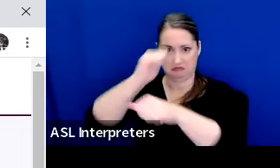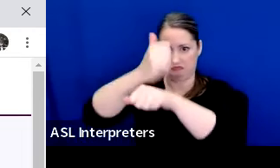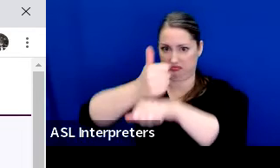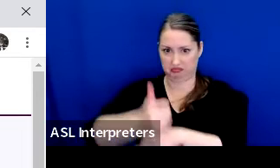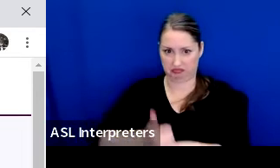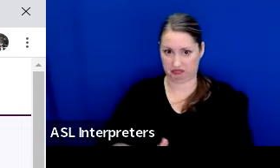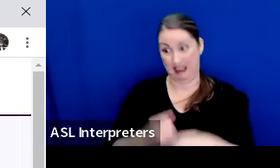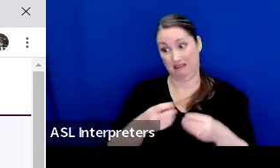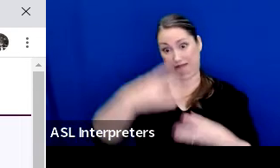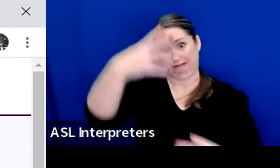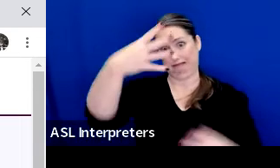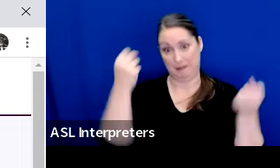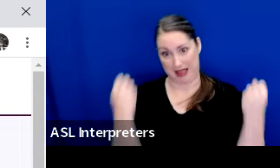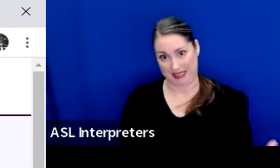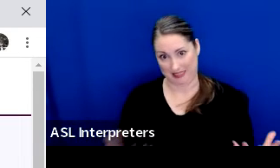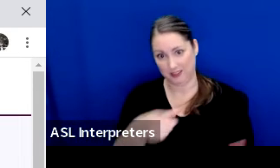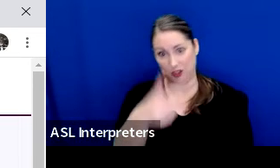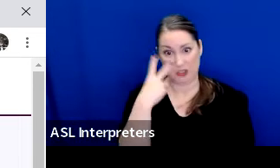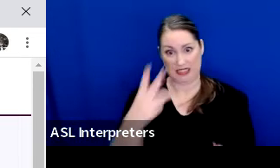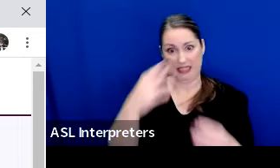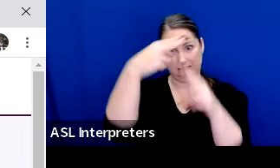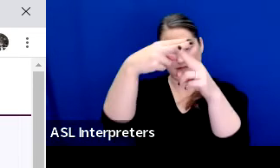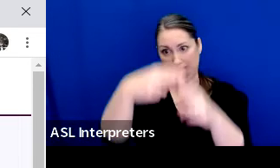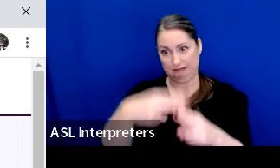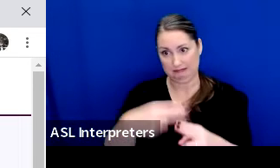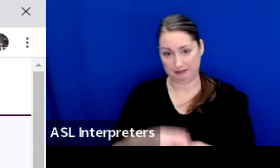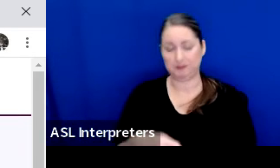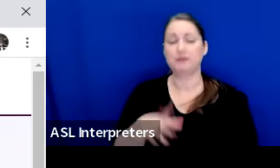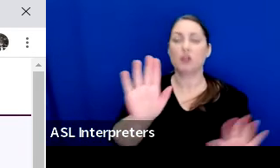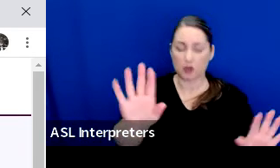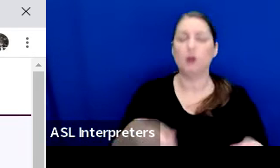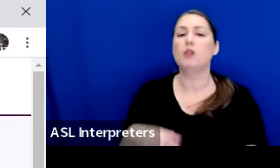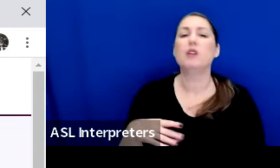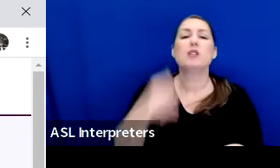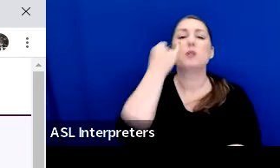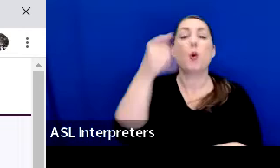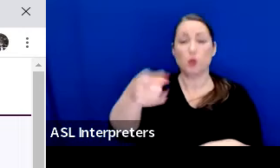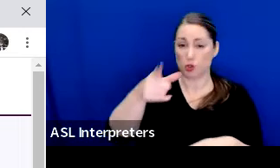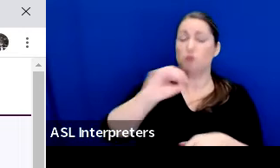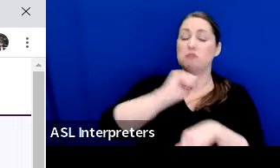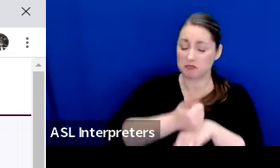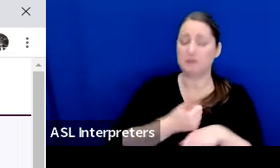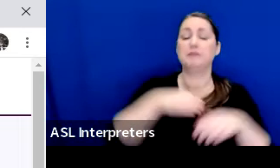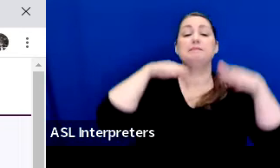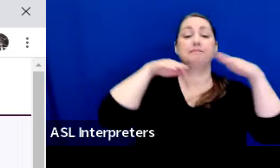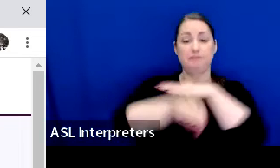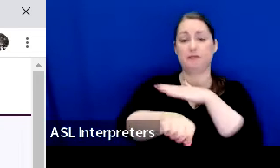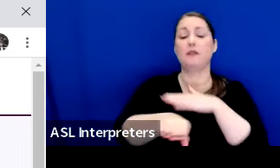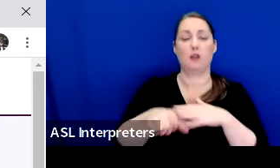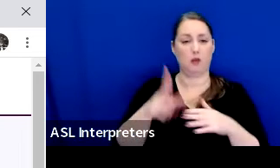And when when you do go into my mouth, so now we're in. It's going to show you a lot of things.